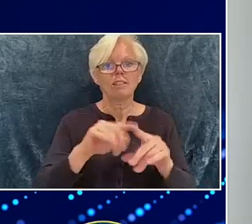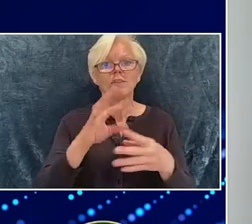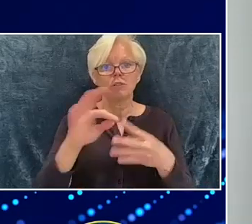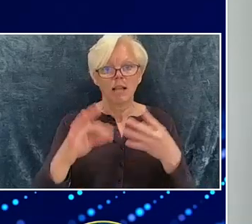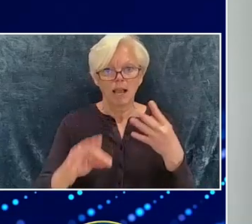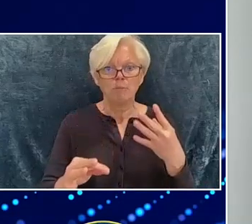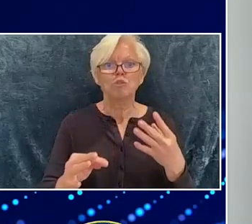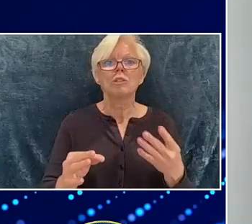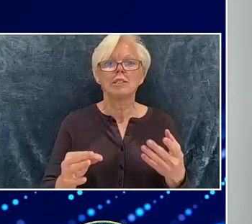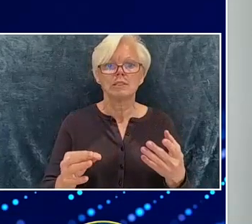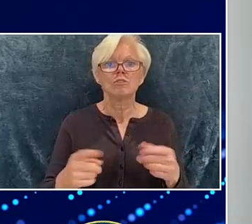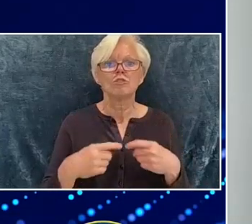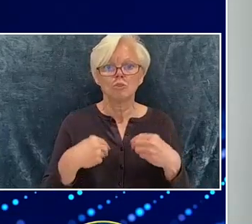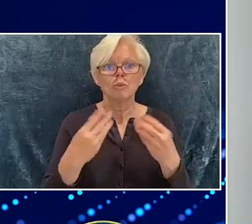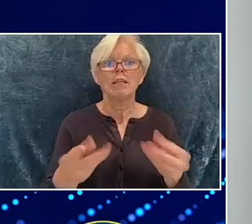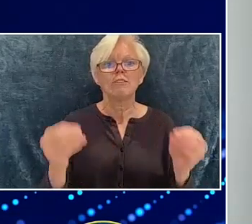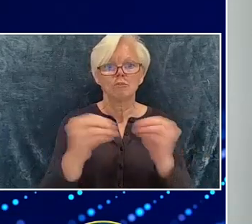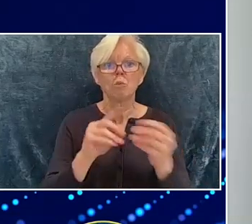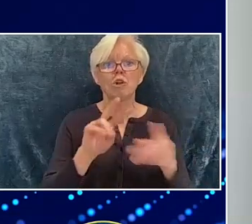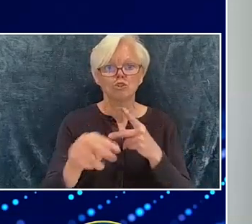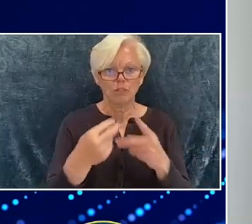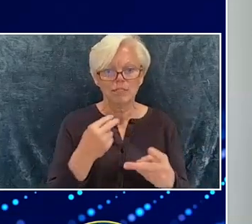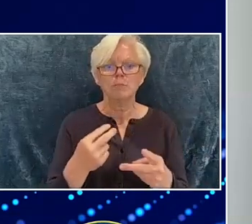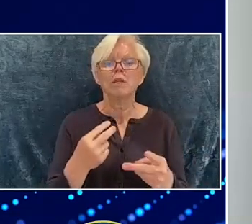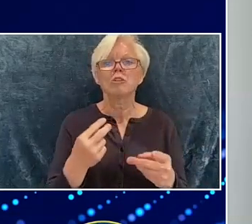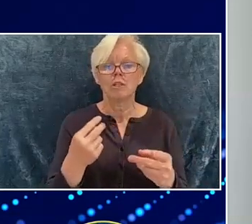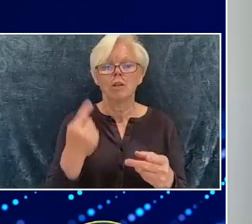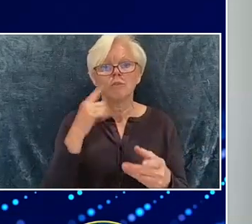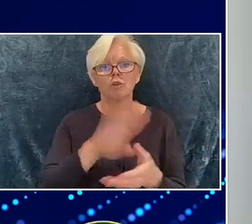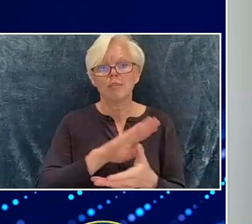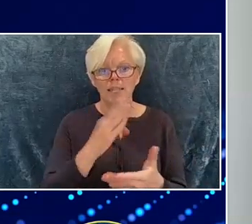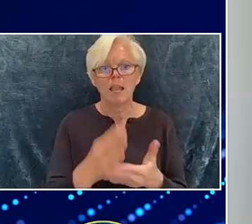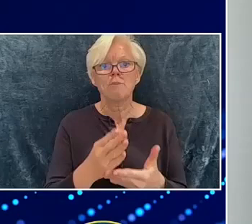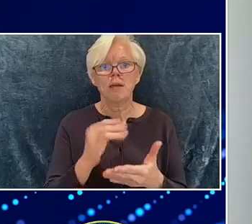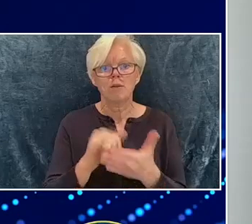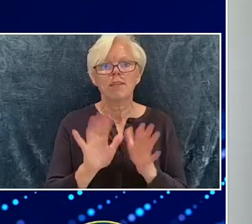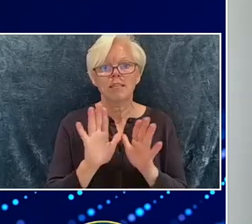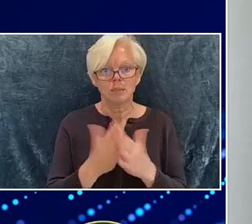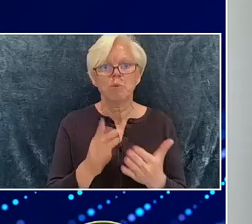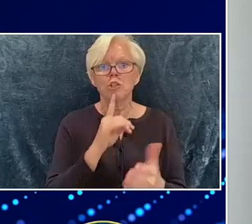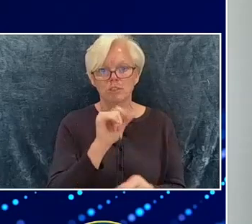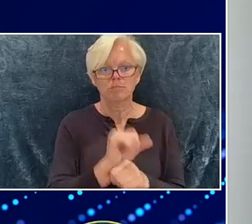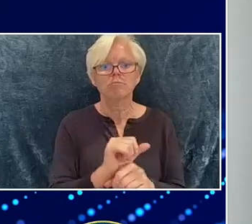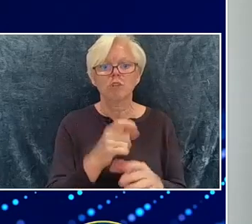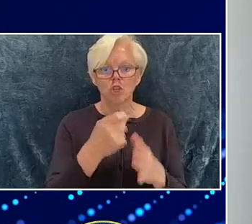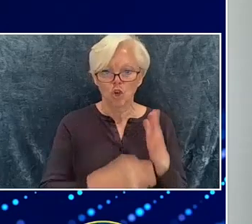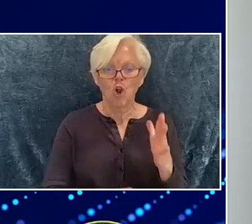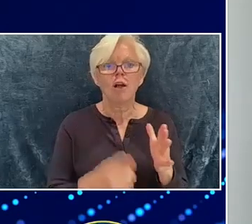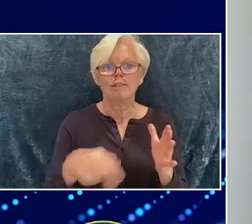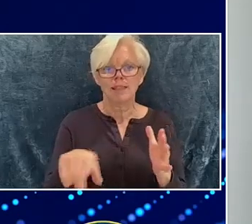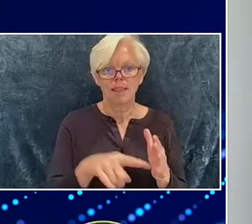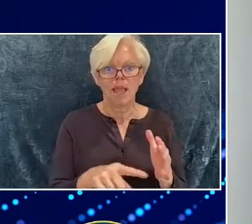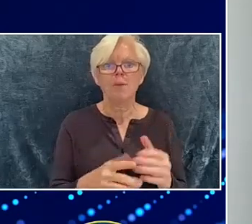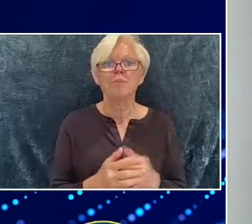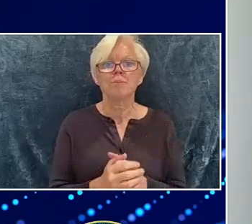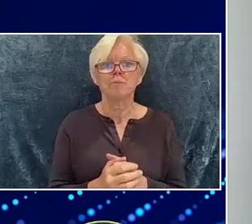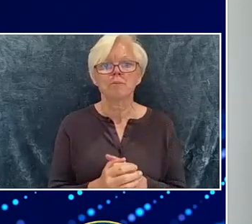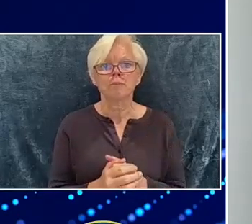transparency toward, you know, the amount that the books actually cost them and that they're costing students.